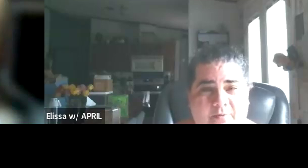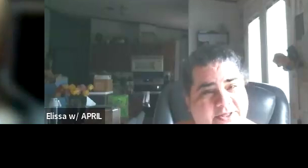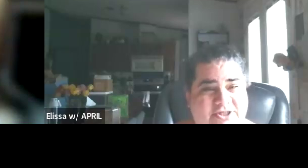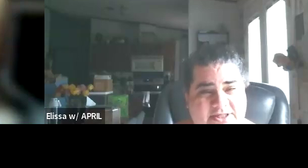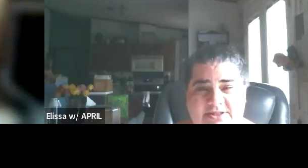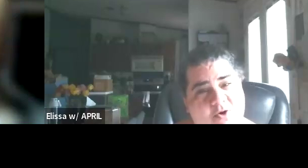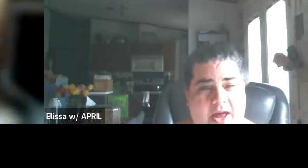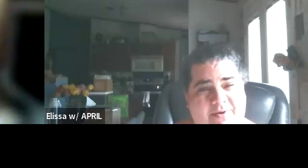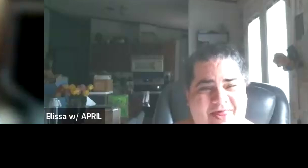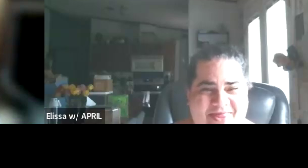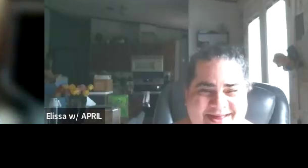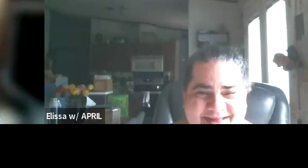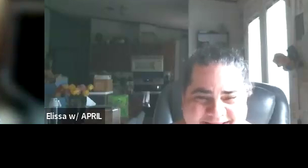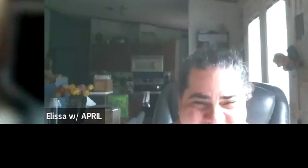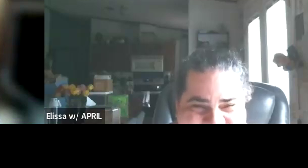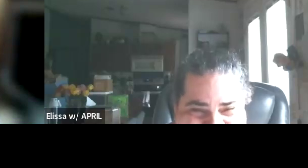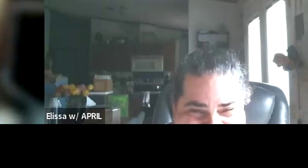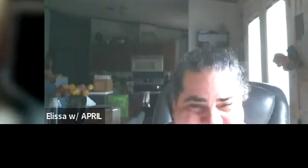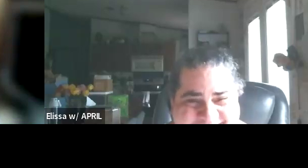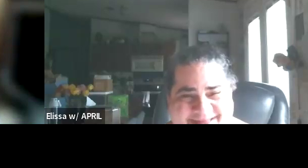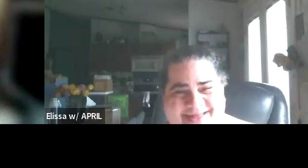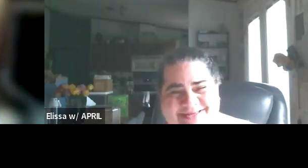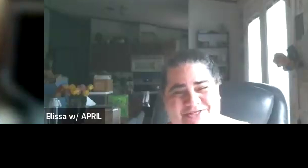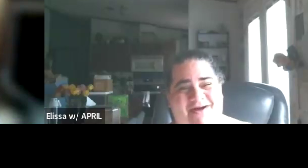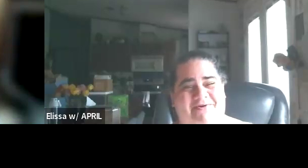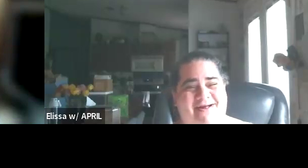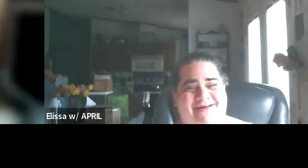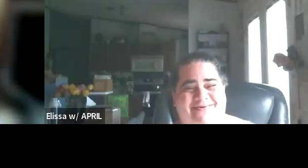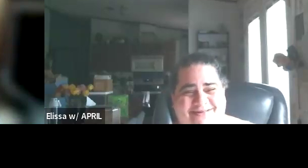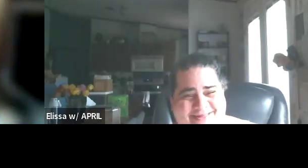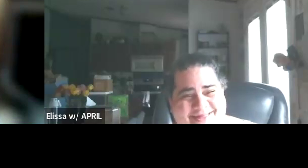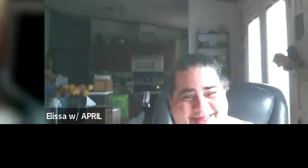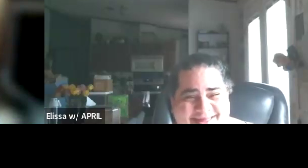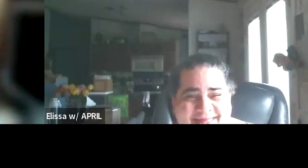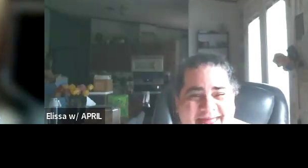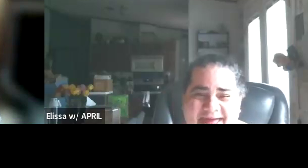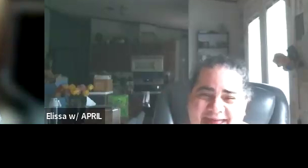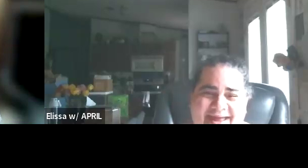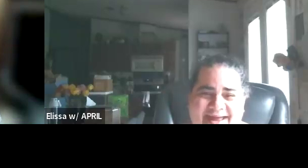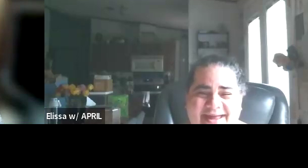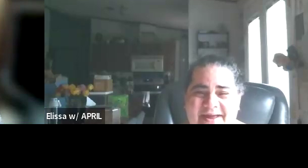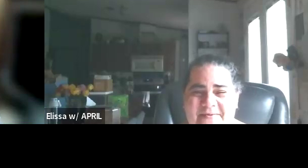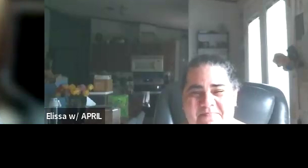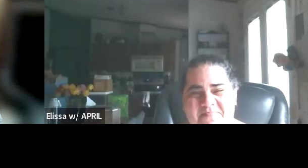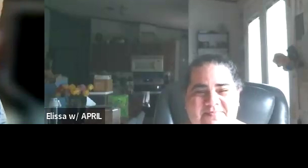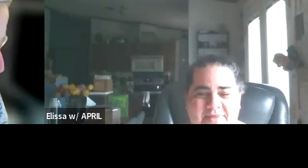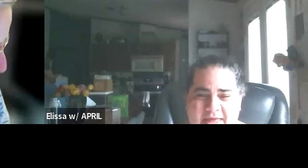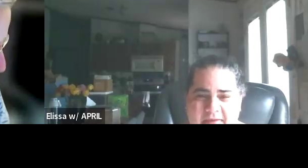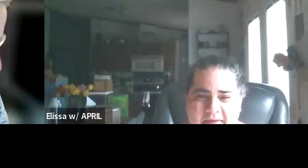Elissa w/ APRIL: which she's okay with Elissa w/ APRIL: shopper. I know. Don Dew: Yeah, I'm I'm I'm not really